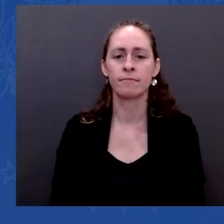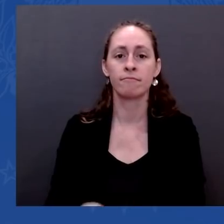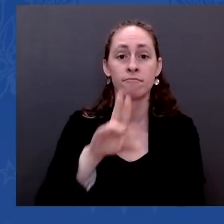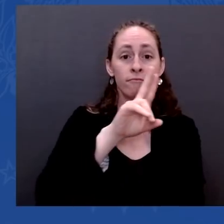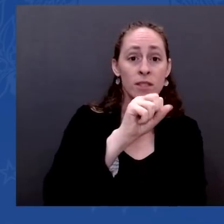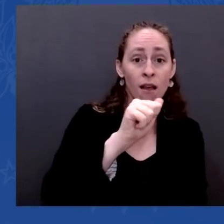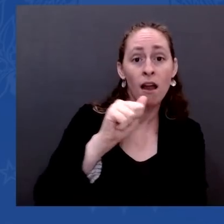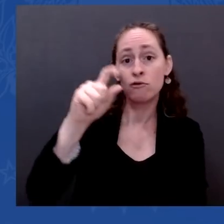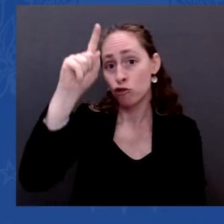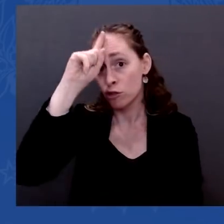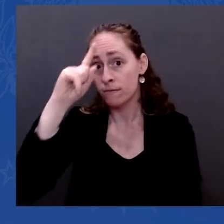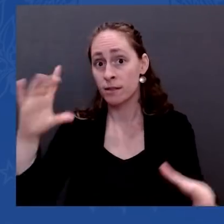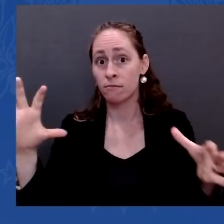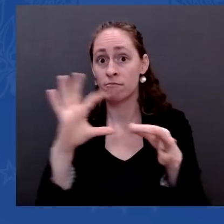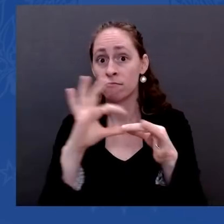between the U.S. and Europe, NATO --